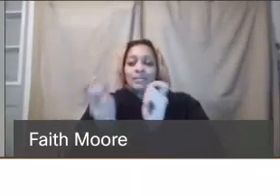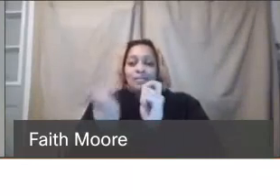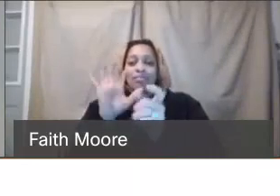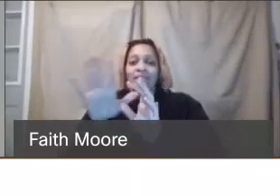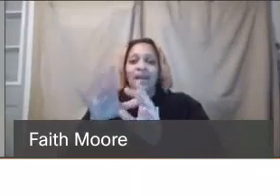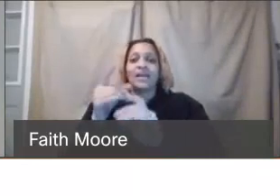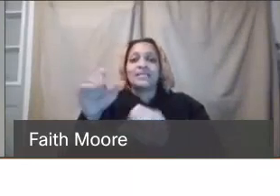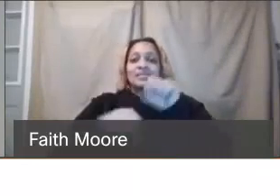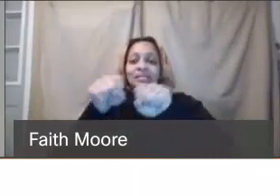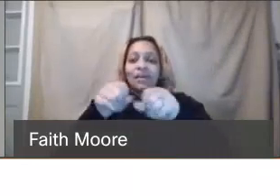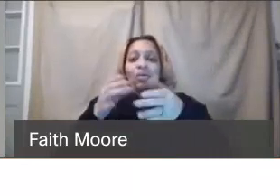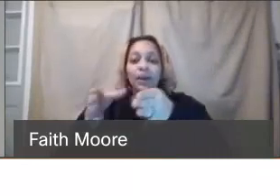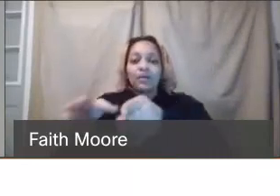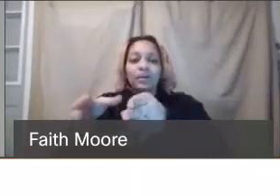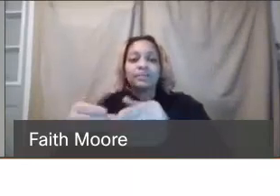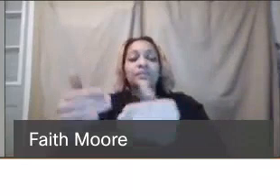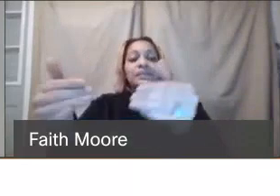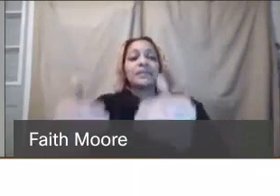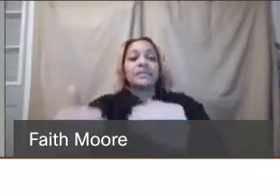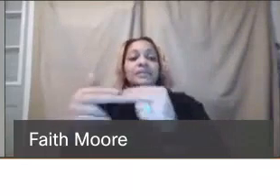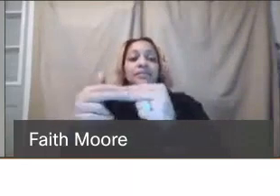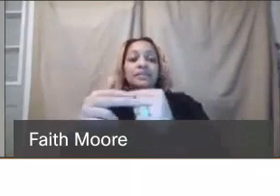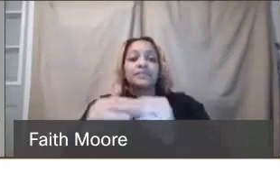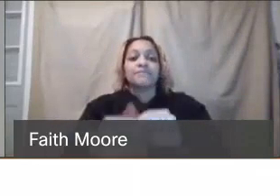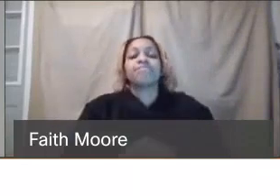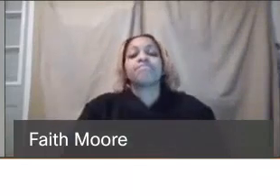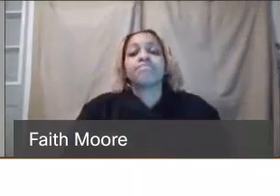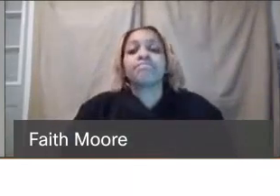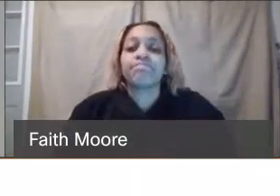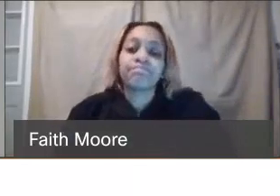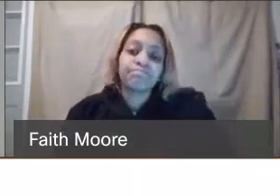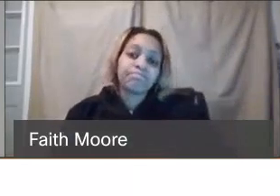The on the next slide, I just wanted to also mention that.